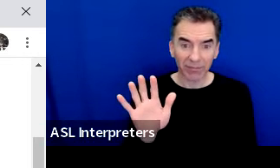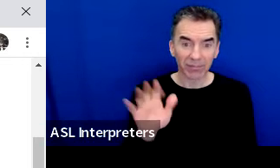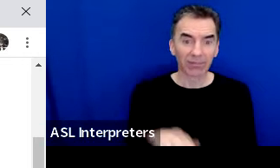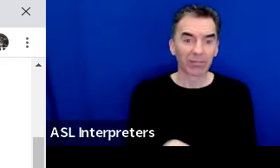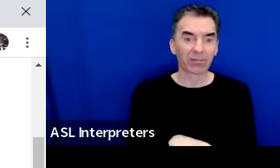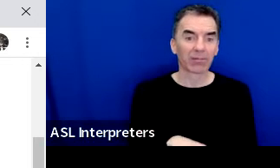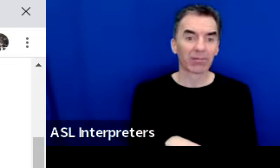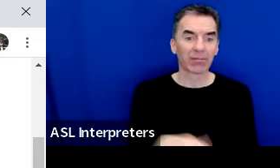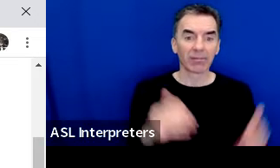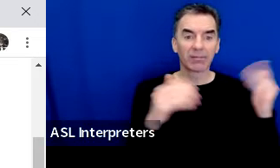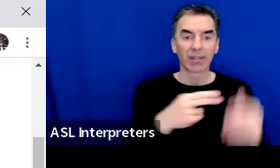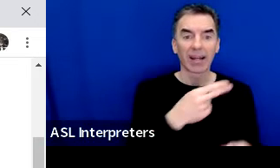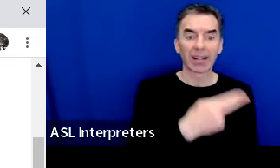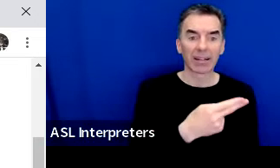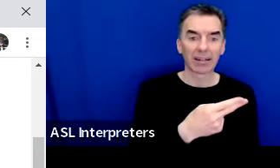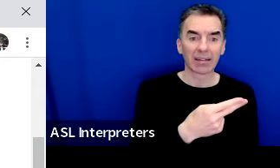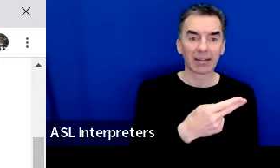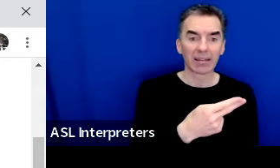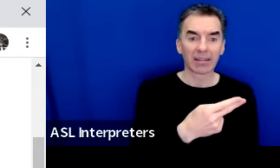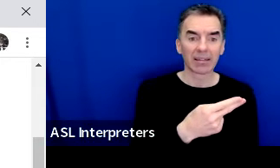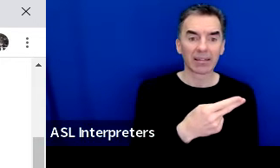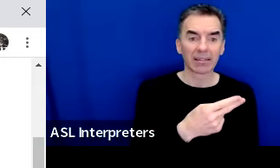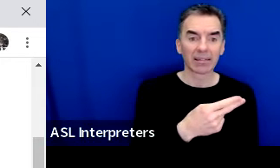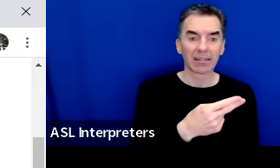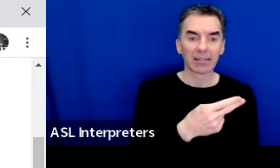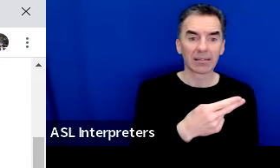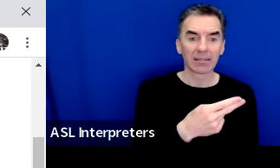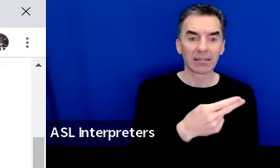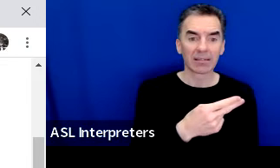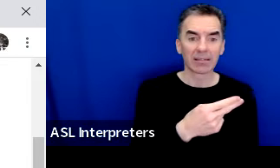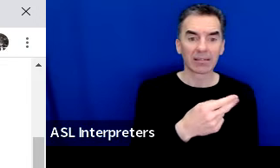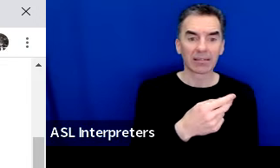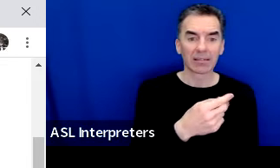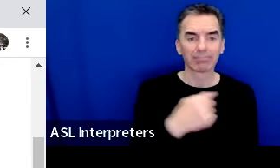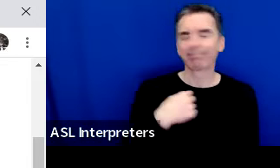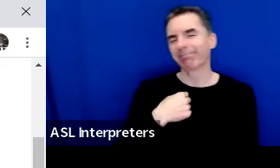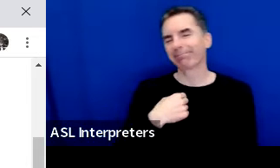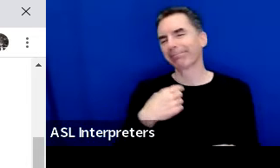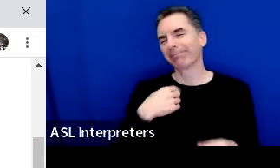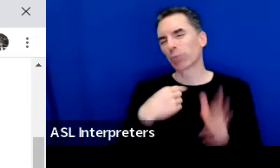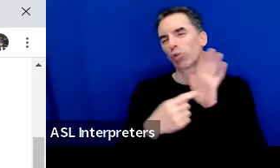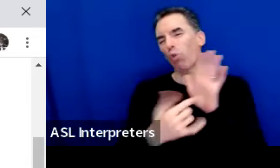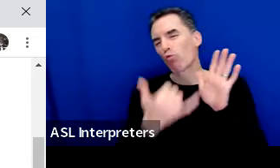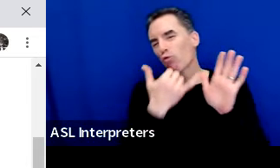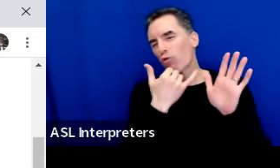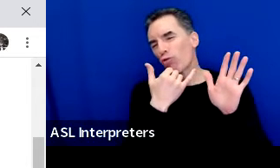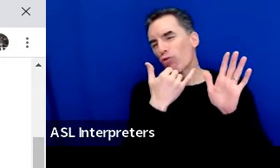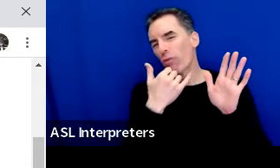And then it's not, let's say, new, I'm purposely doing this wrong because I want to show you what happens if you get things wrong and.